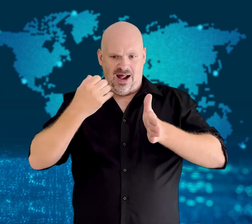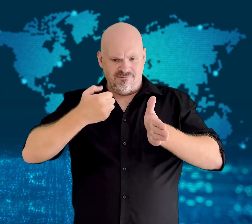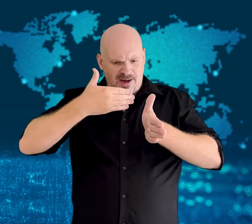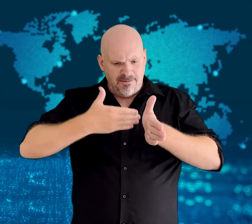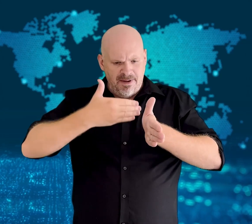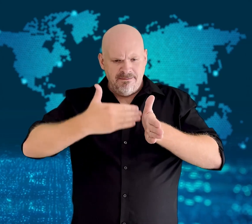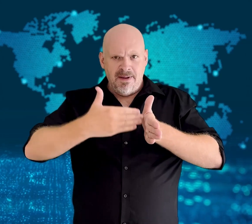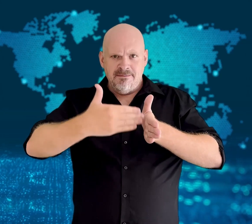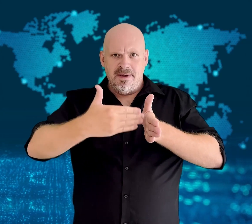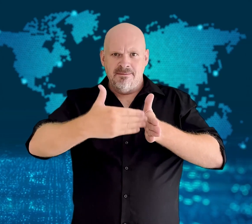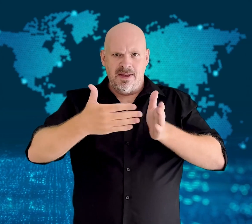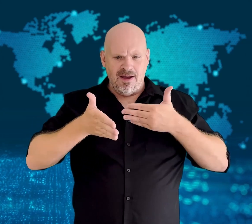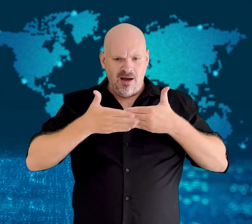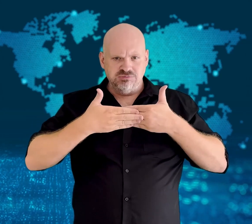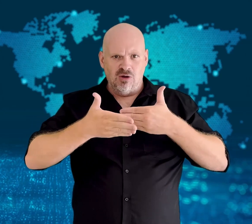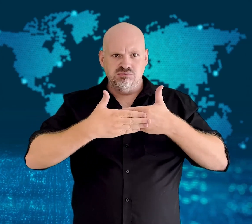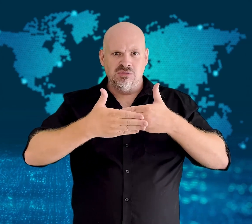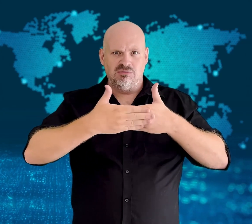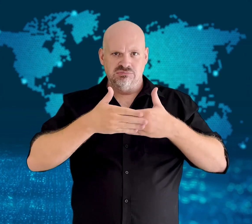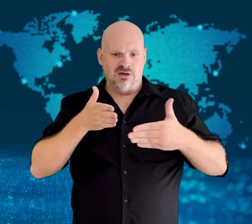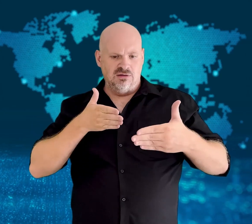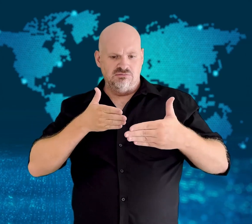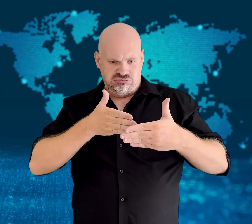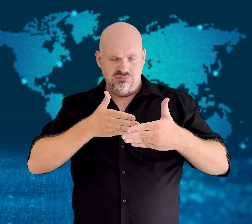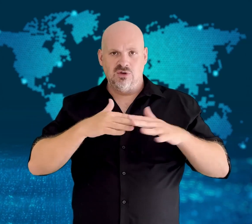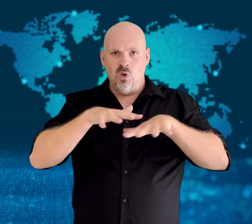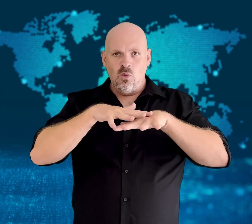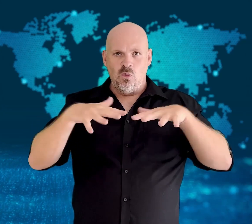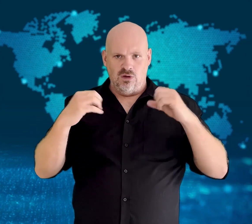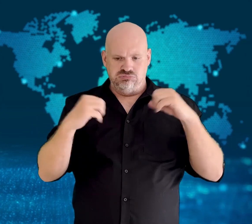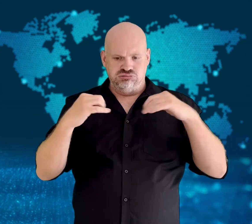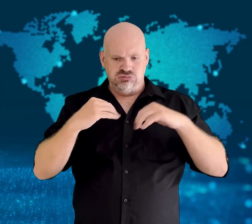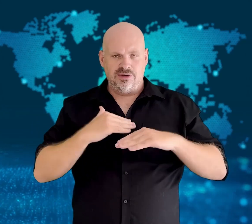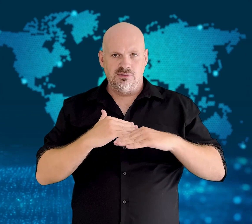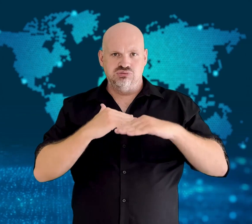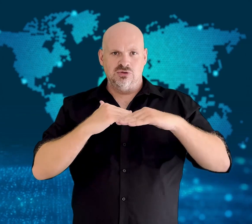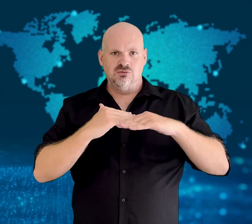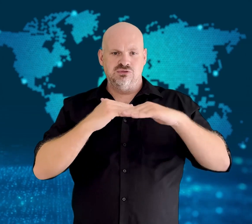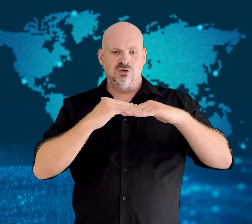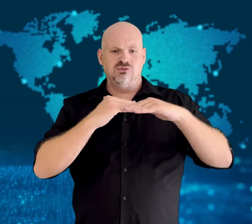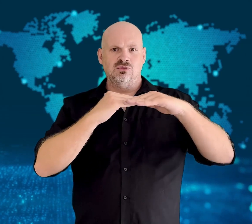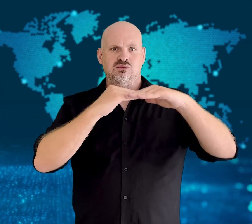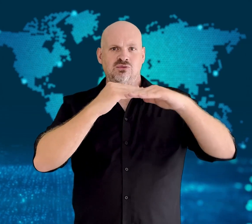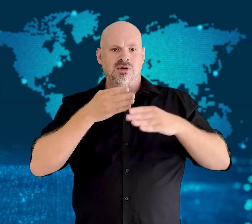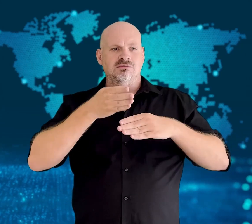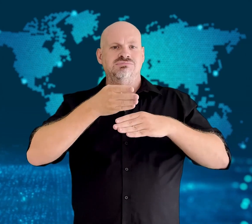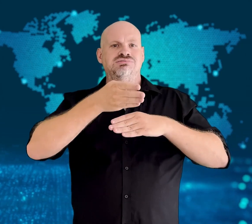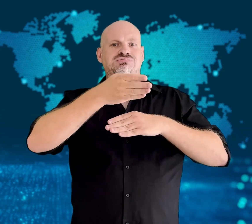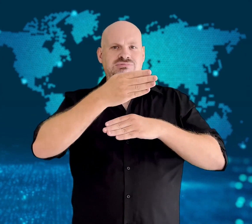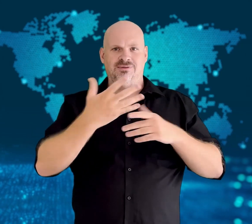During this process, ships pass through a series of locks